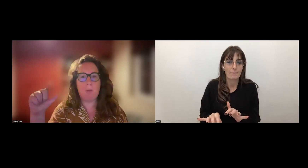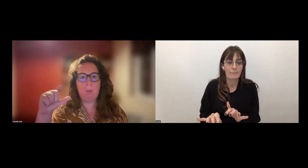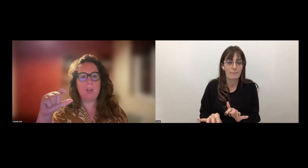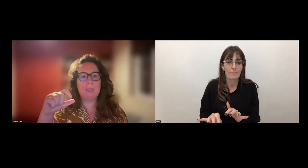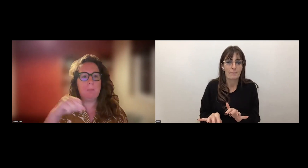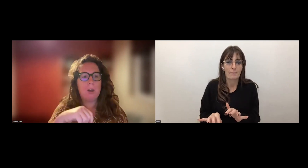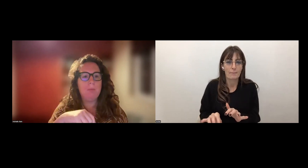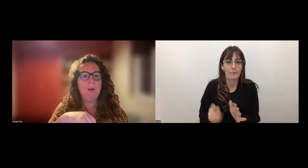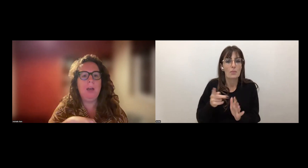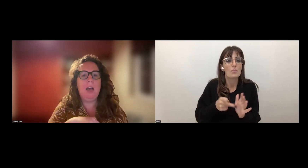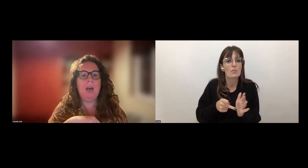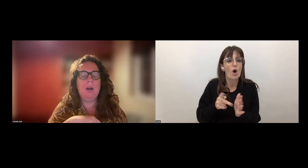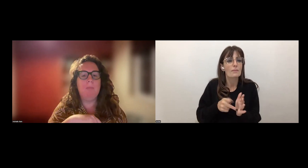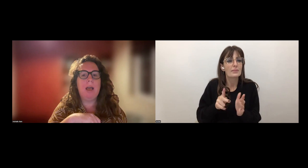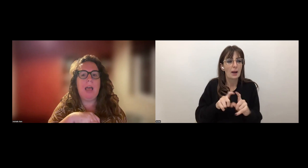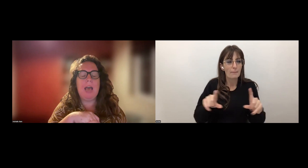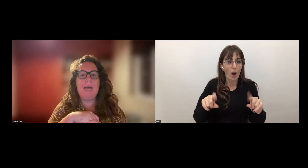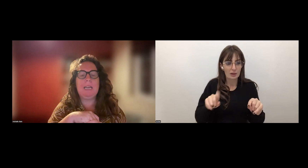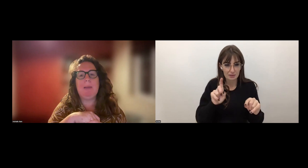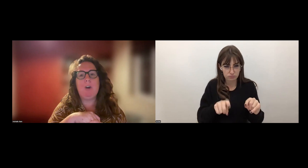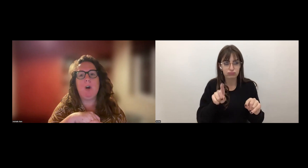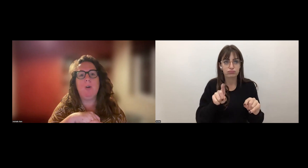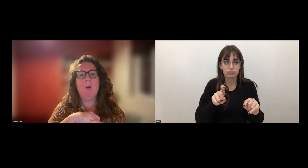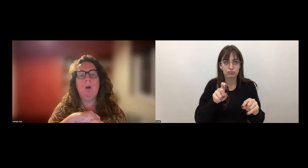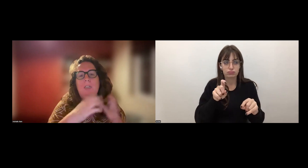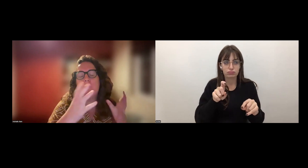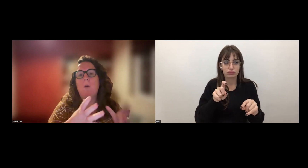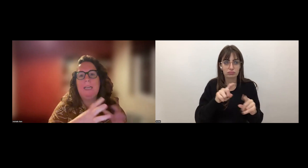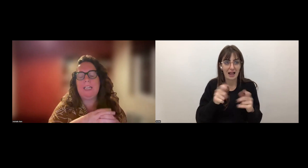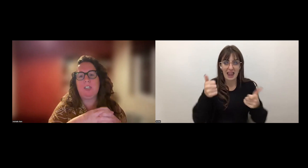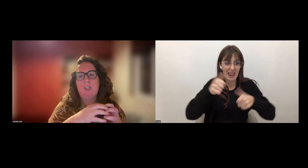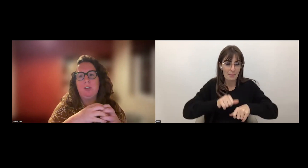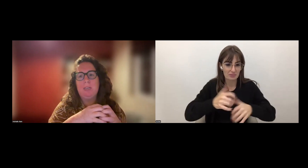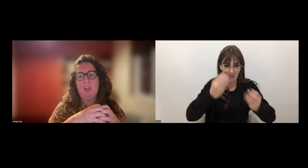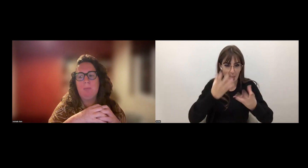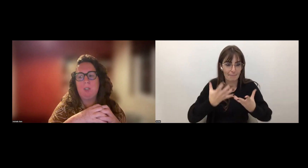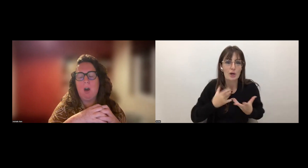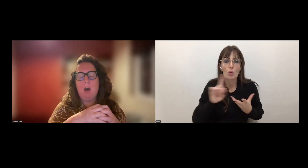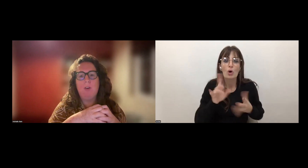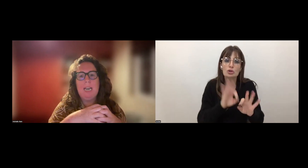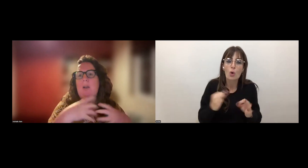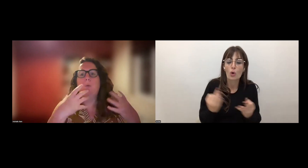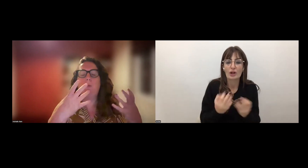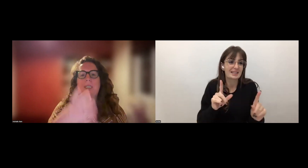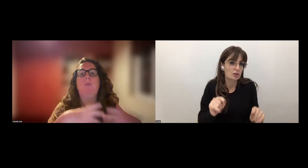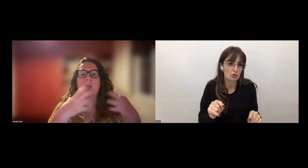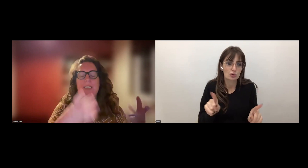prompt box at the bottom. And let me know what does your organisation do in terms of what does